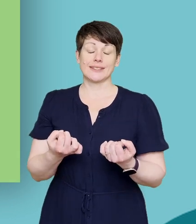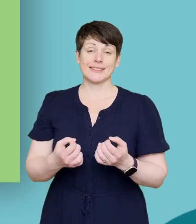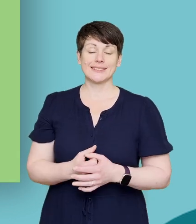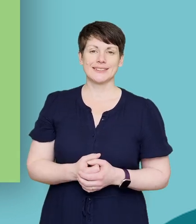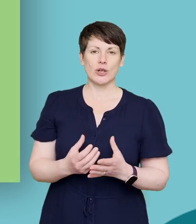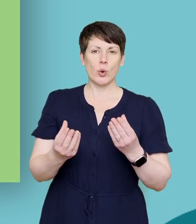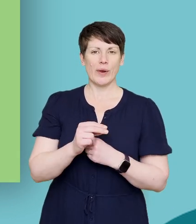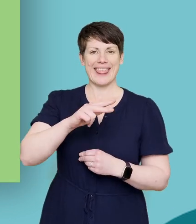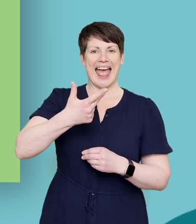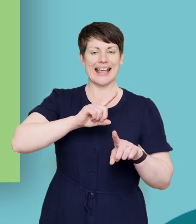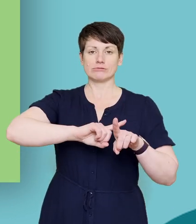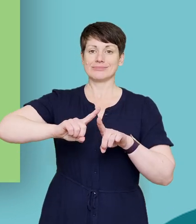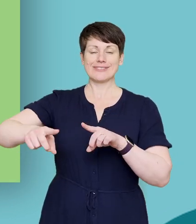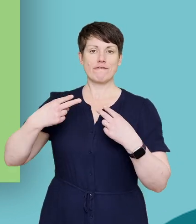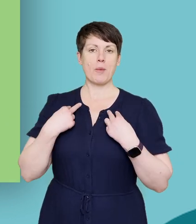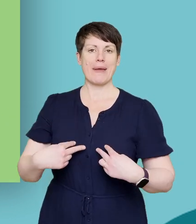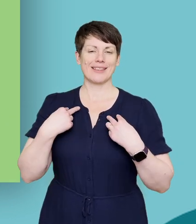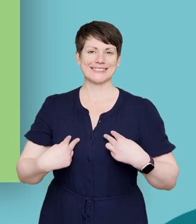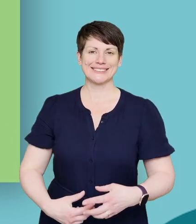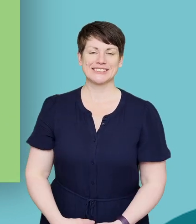We'll be doing this alongside eight different Methodists.